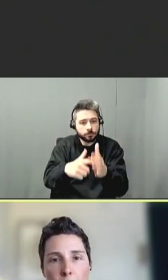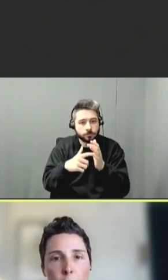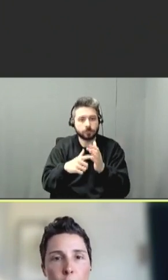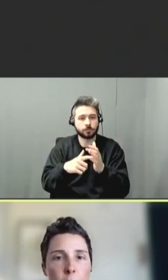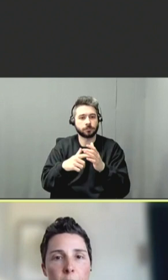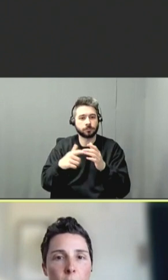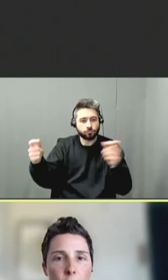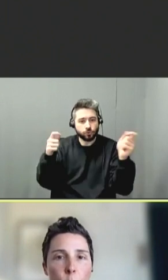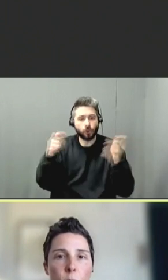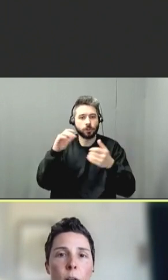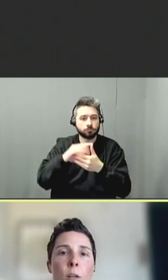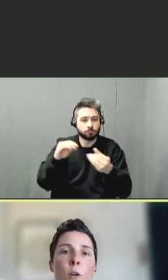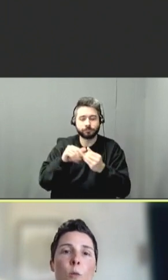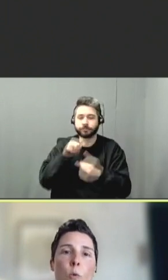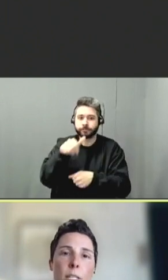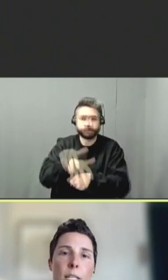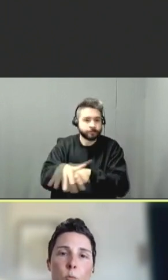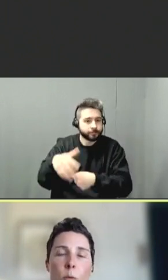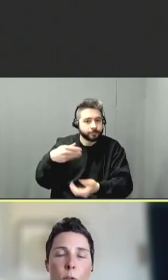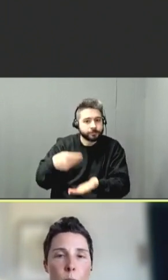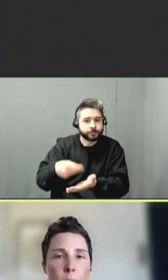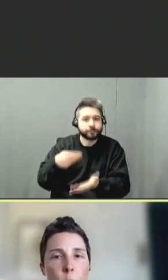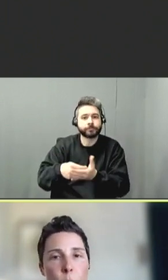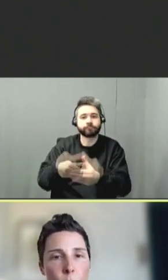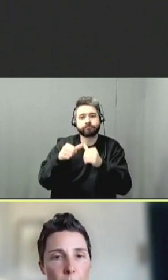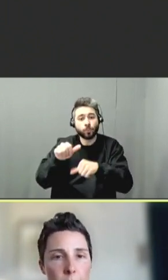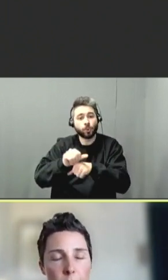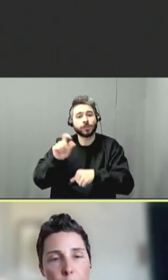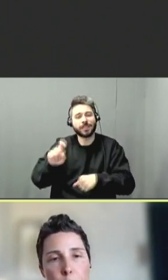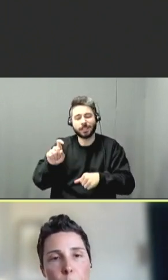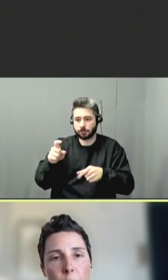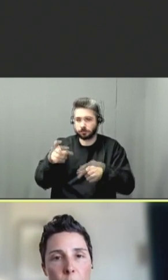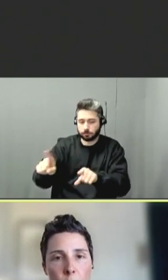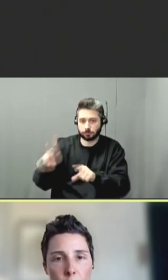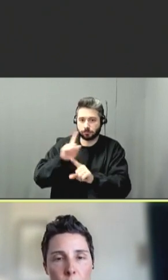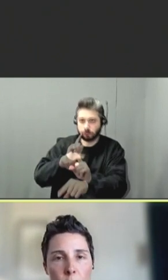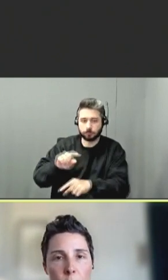lack of funding and ongoing work needs while responding to a crisis." I think a lot of us can